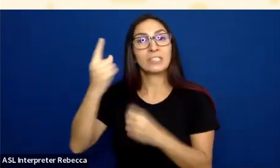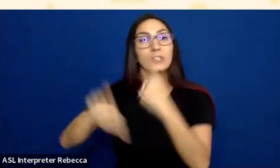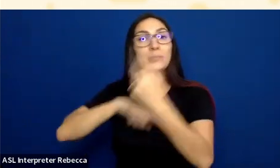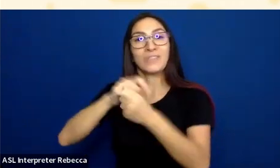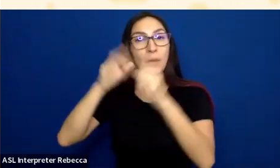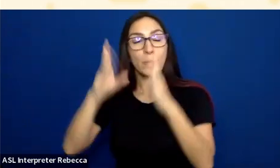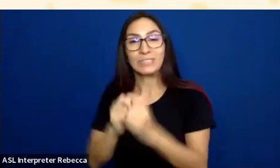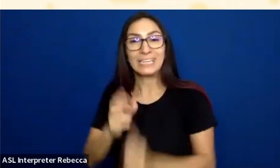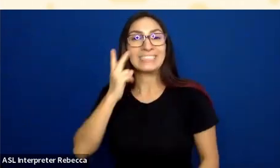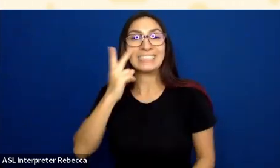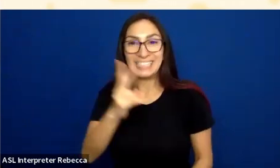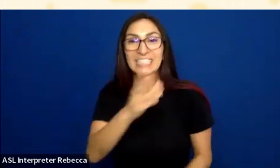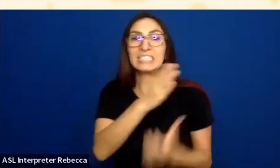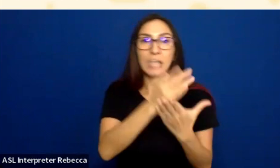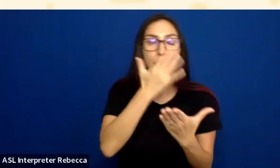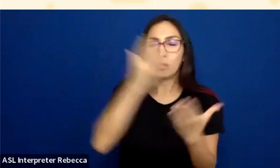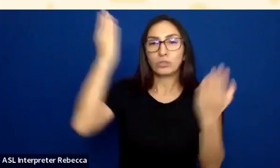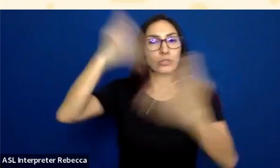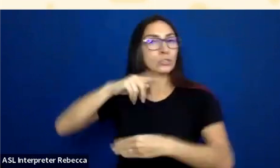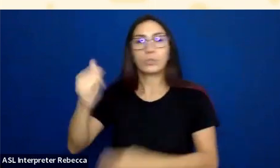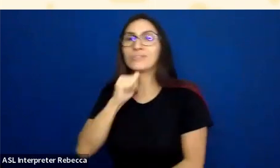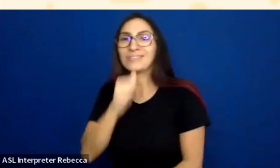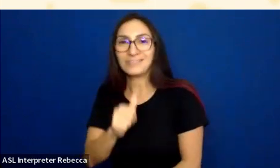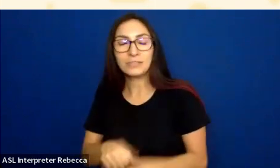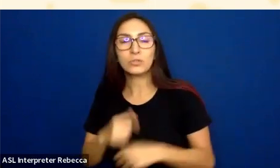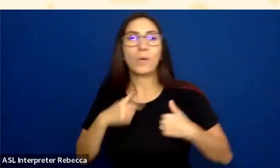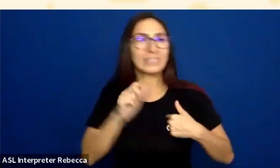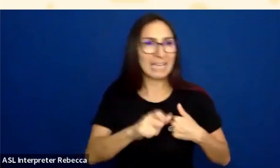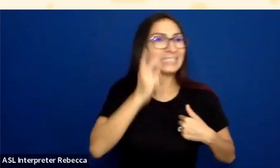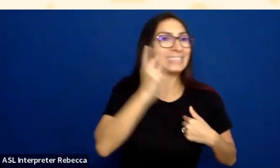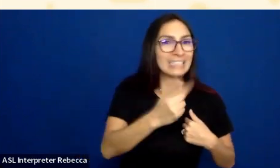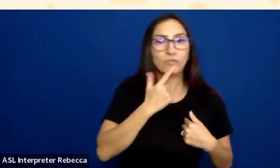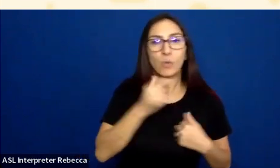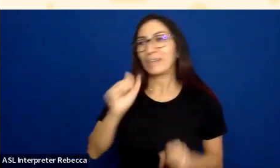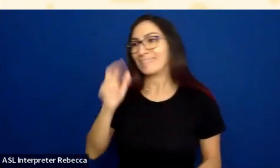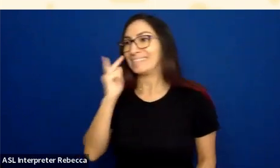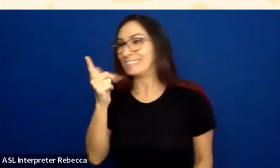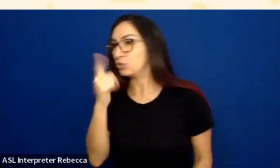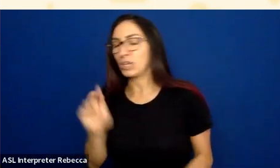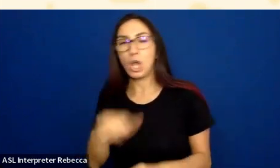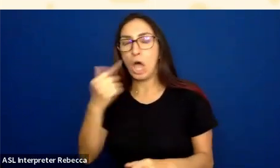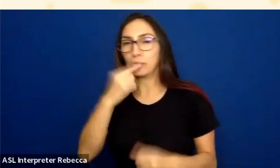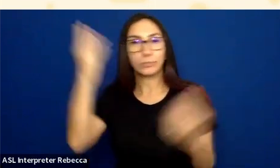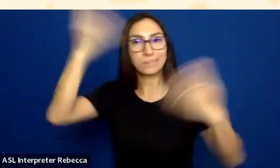But sometimes color is used to distinguish an element to differentiate it from something else.